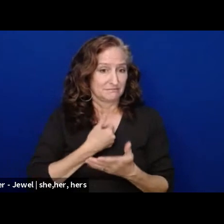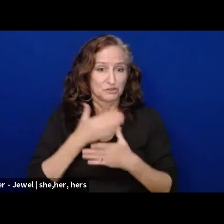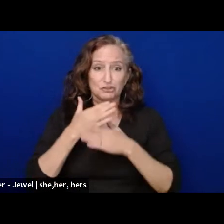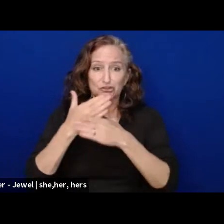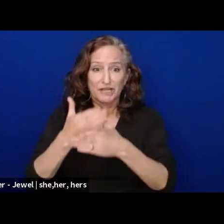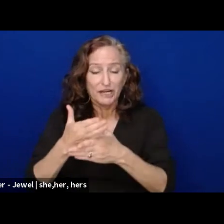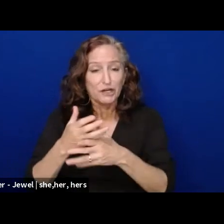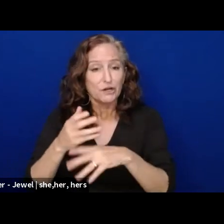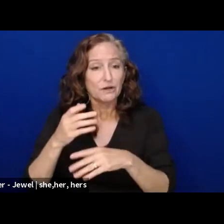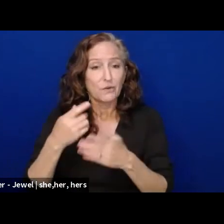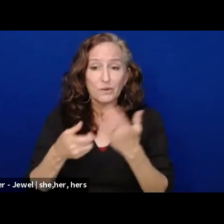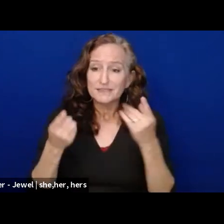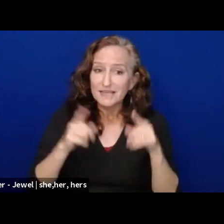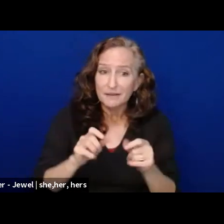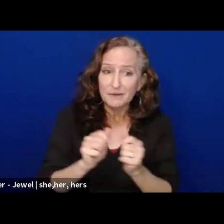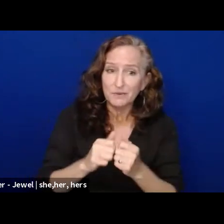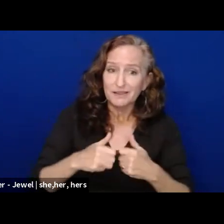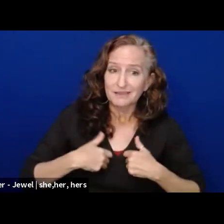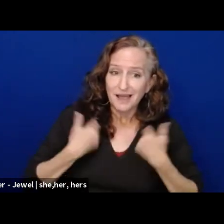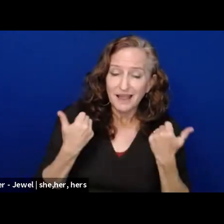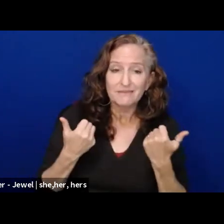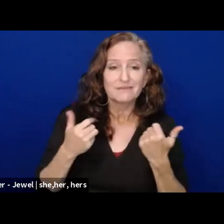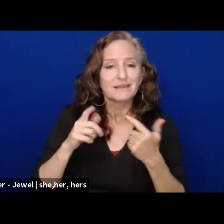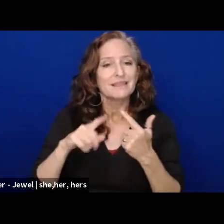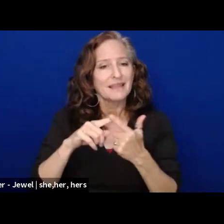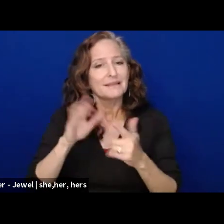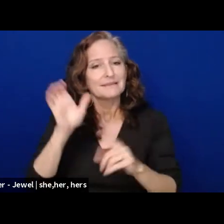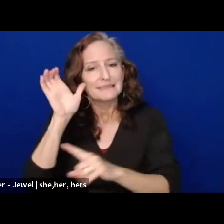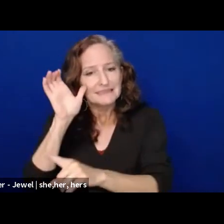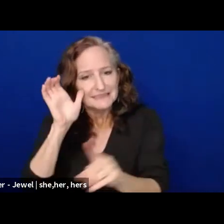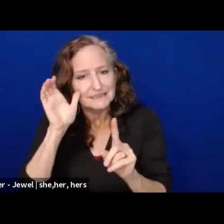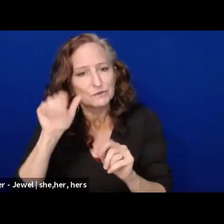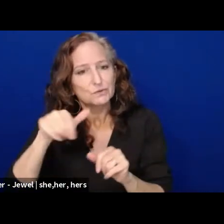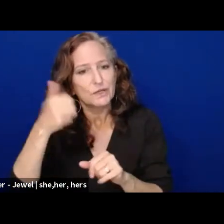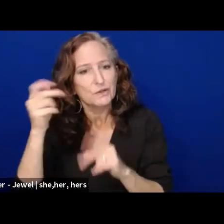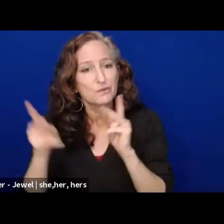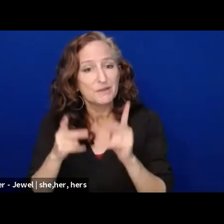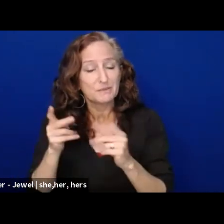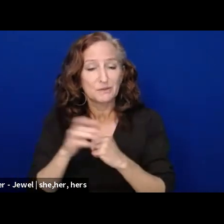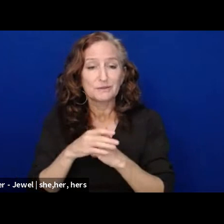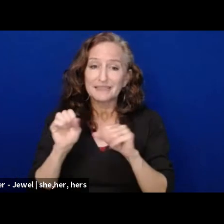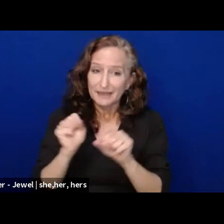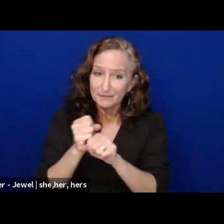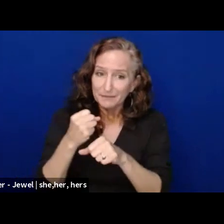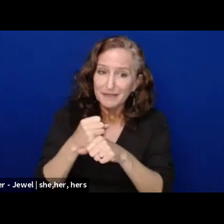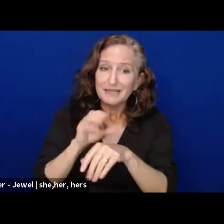what's happening in our lives because that can make a big difference. Whether that is in your